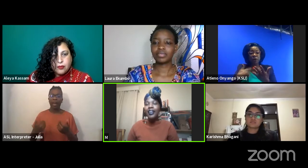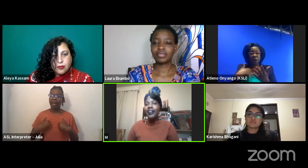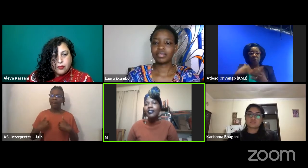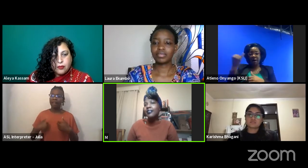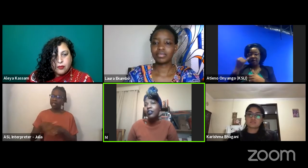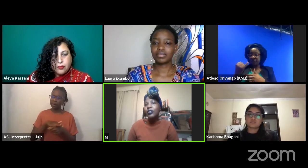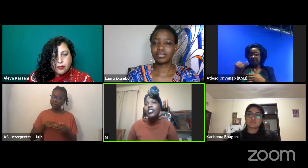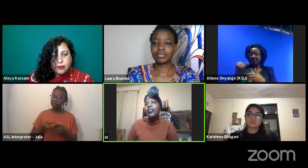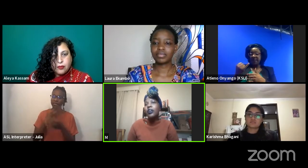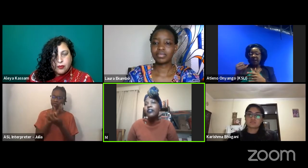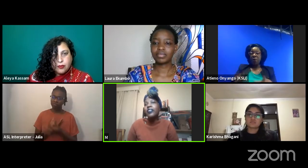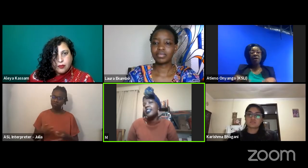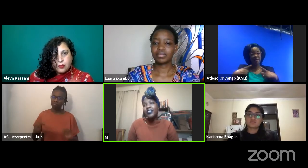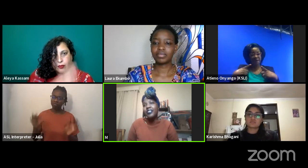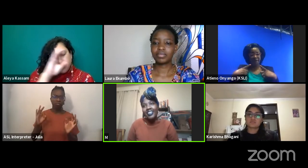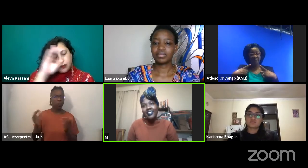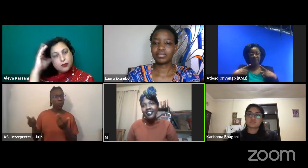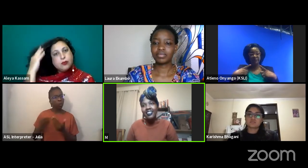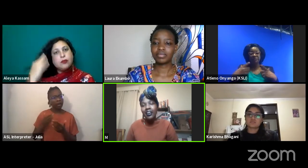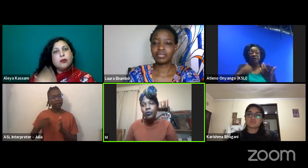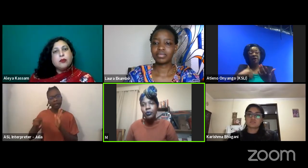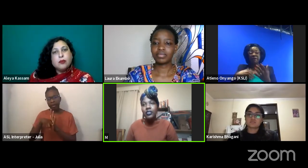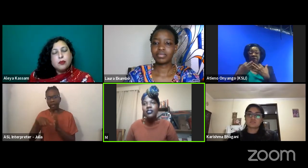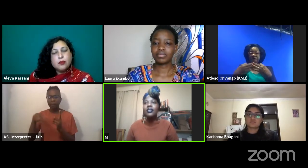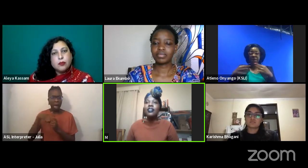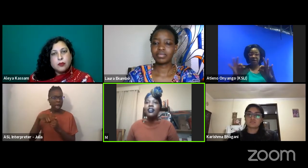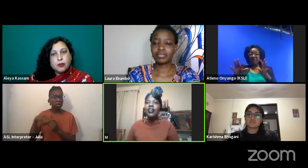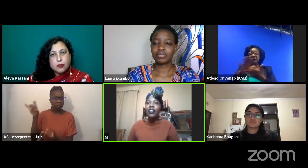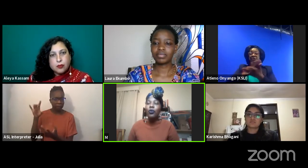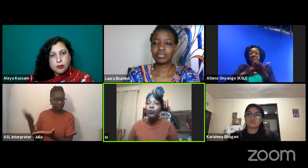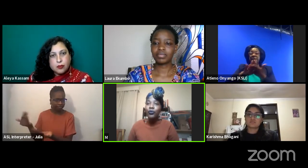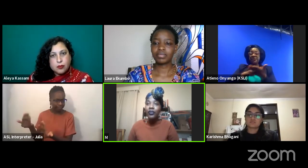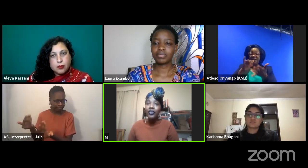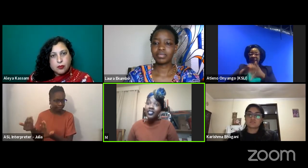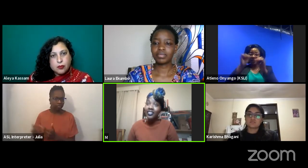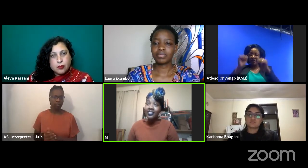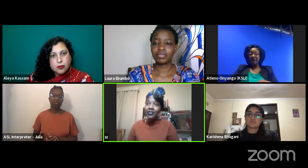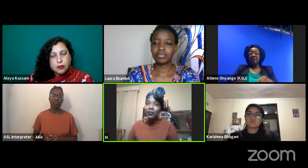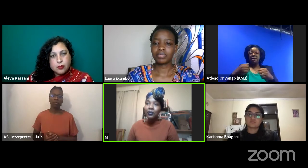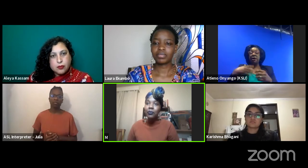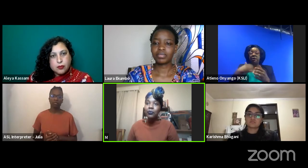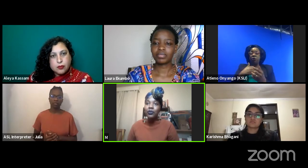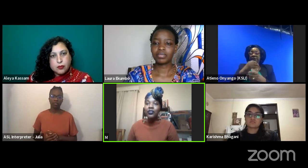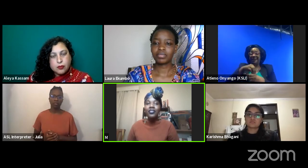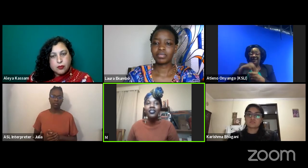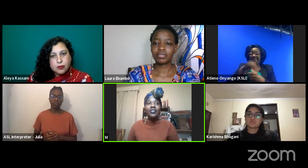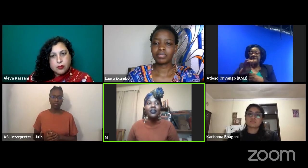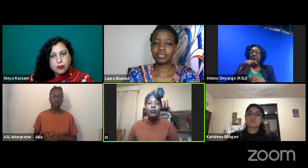that can contain whatever it needs to contain in that moment. And that hopefully resonates with the people